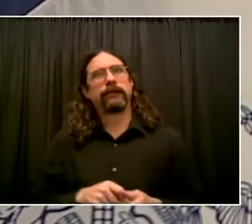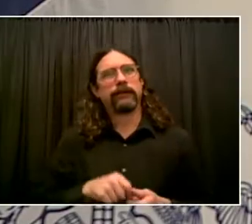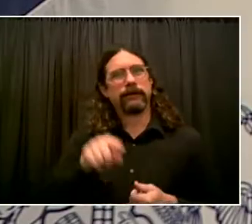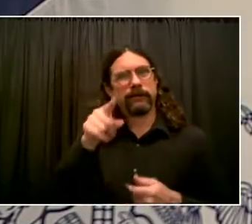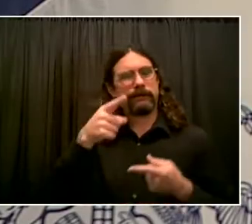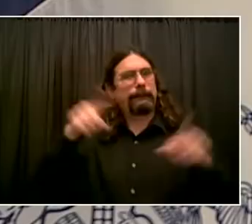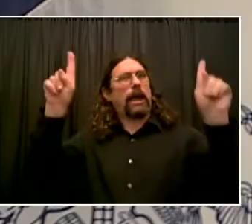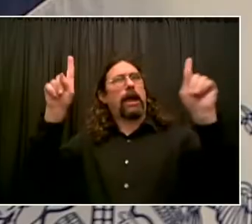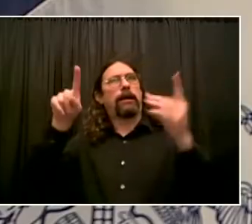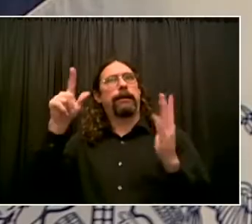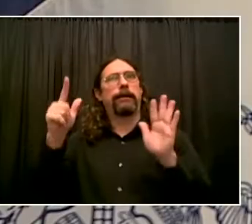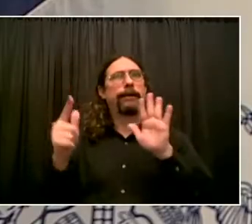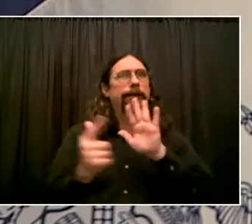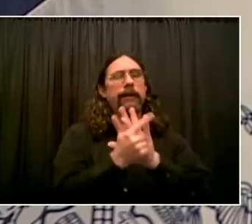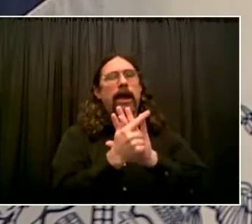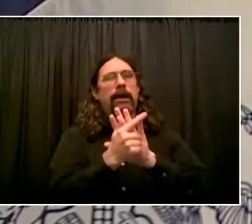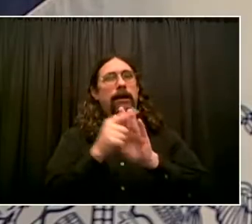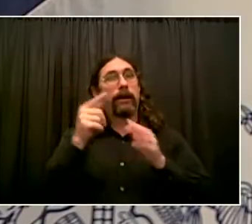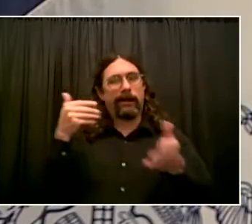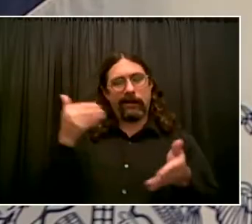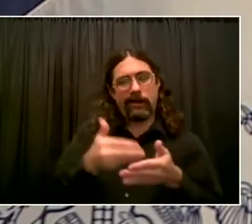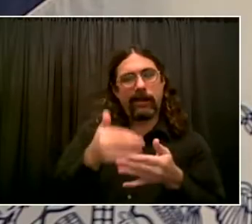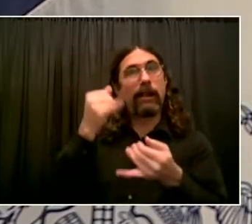ATTEMPT TO BAN HORSE CARRIAGES IS NOTHING MORE THAN A